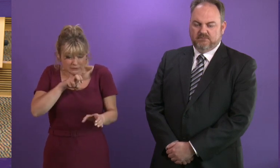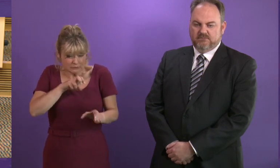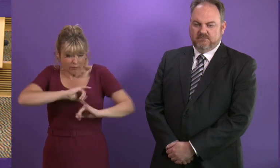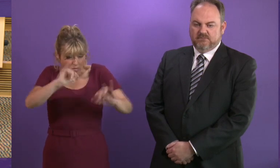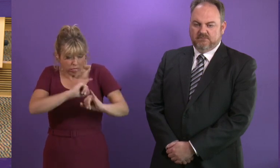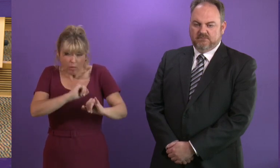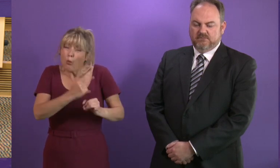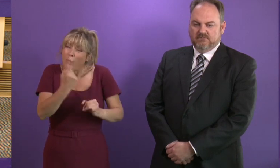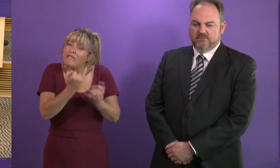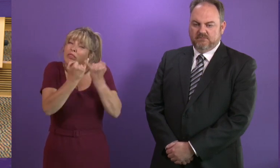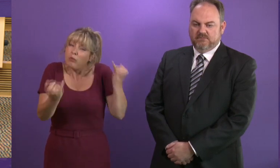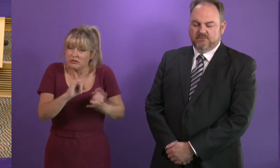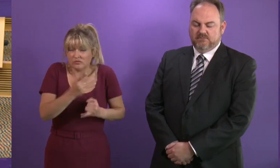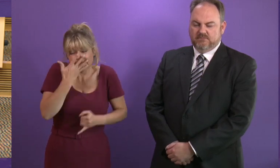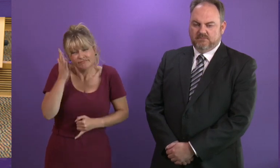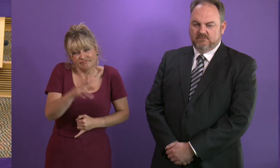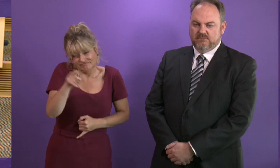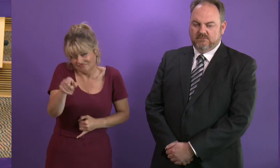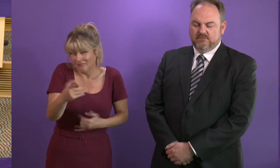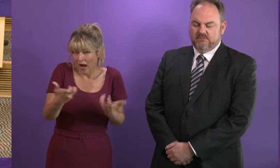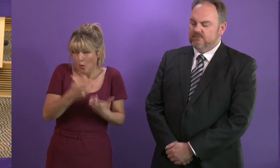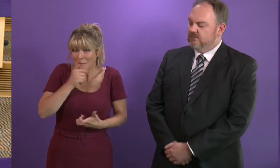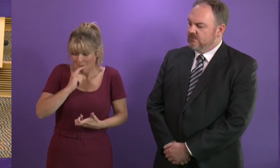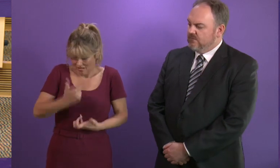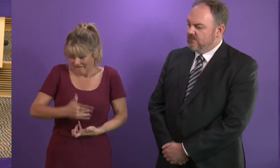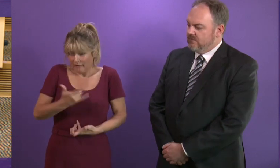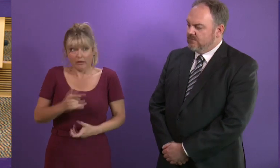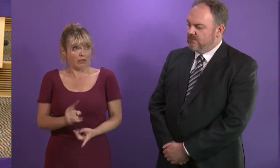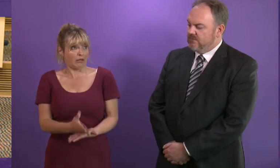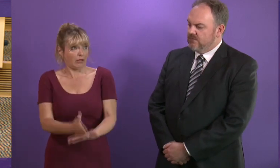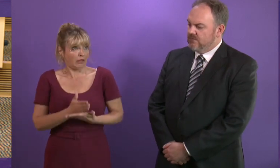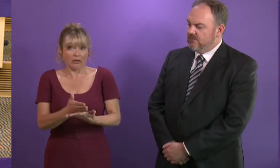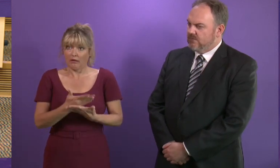call on the UK Government to do everything that it can to ensure that the anxiety for